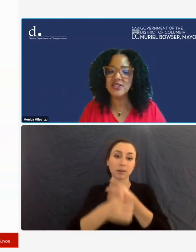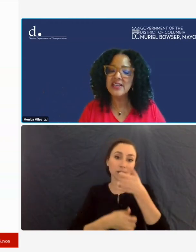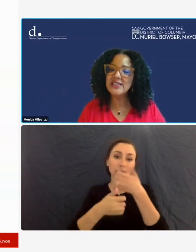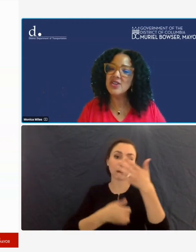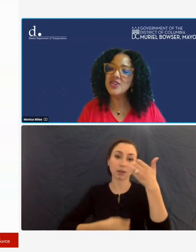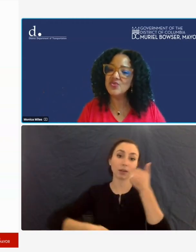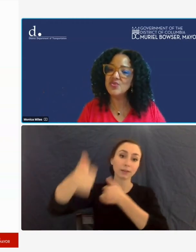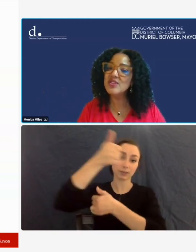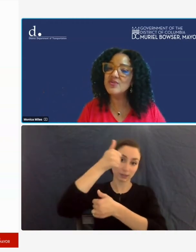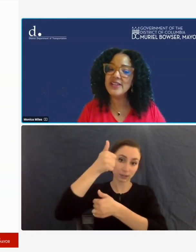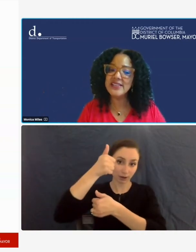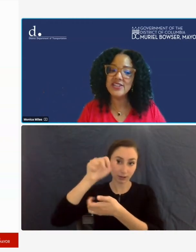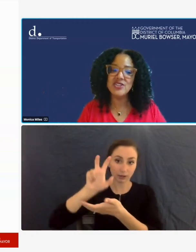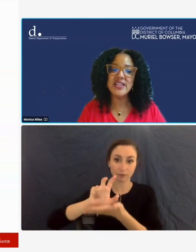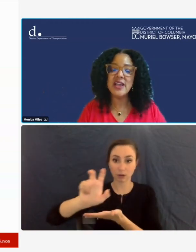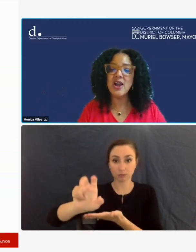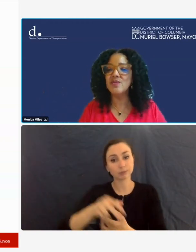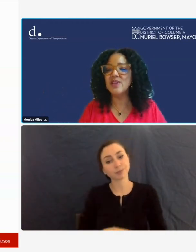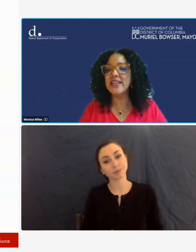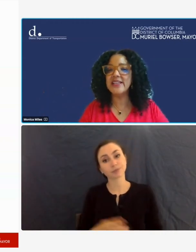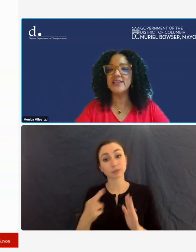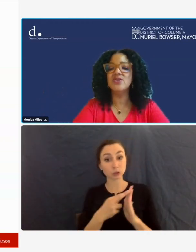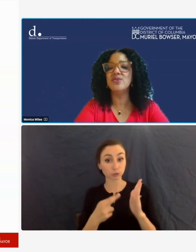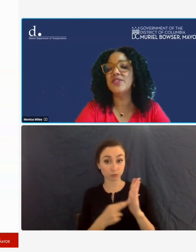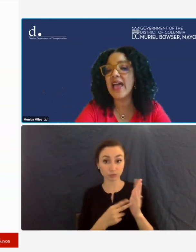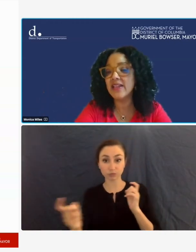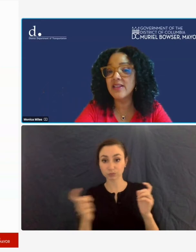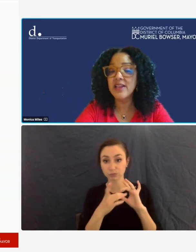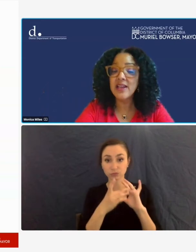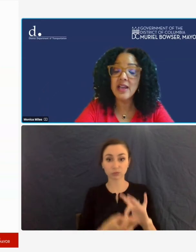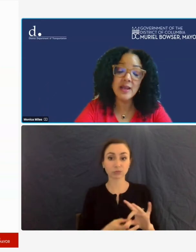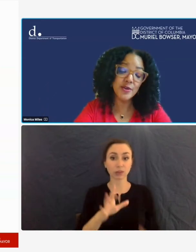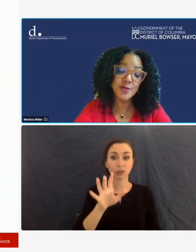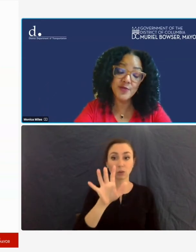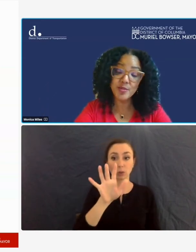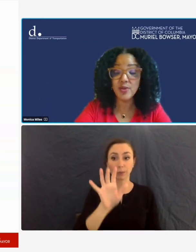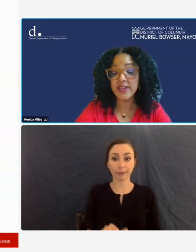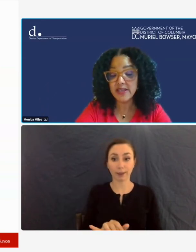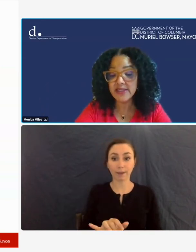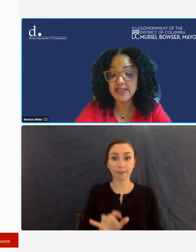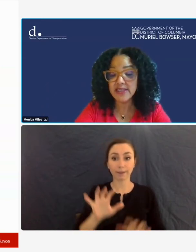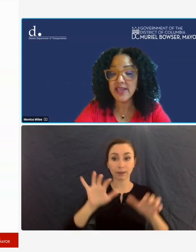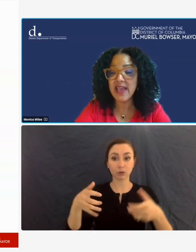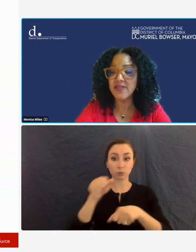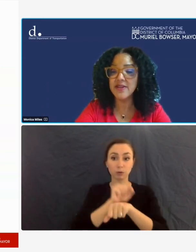so there's rules and regulations that are related to that group of employees and looking at their